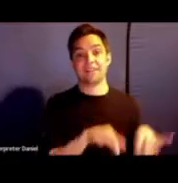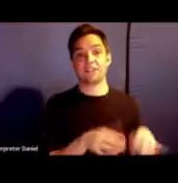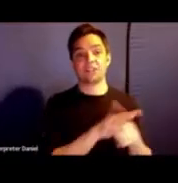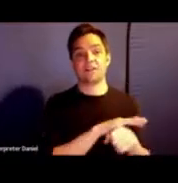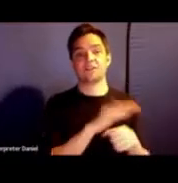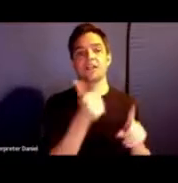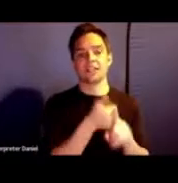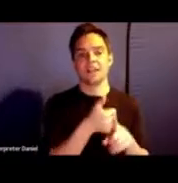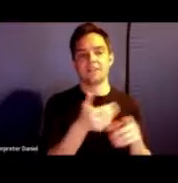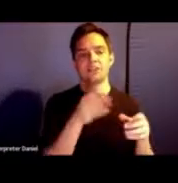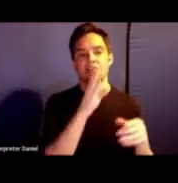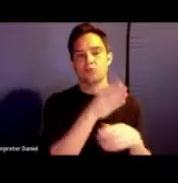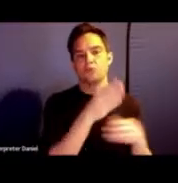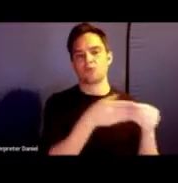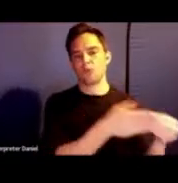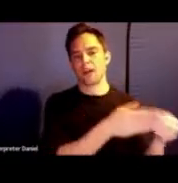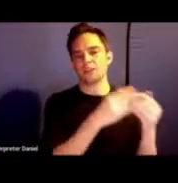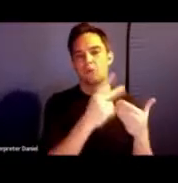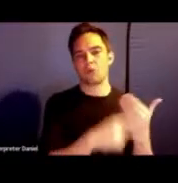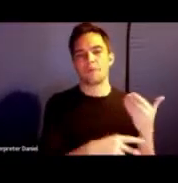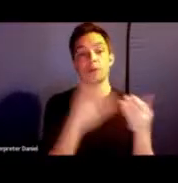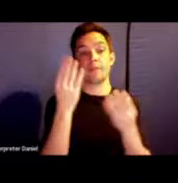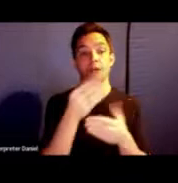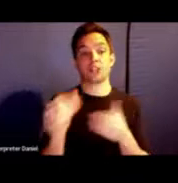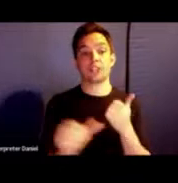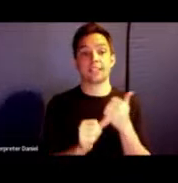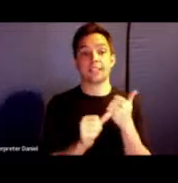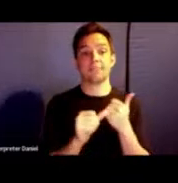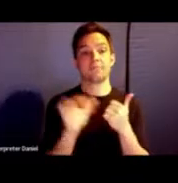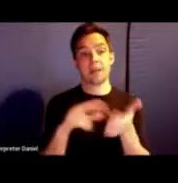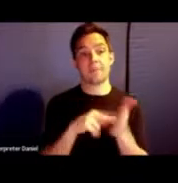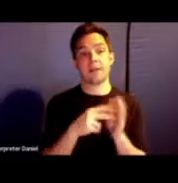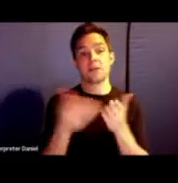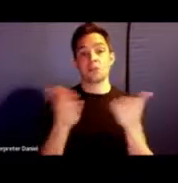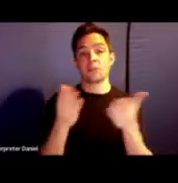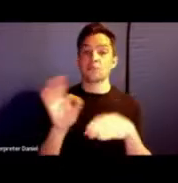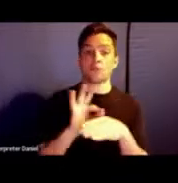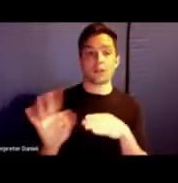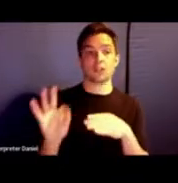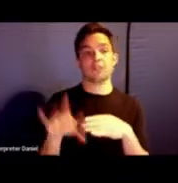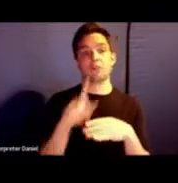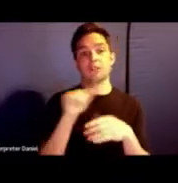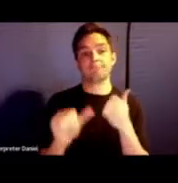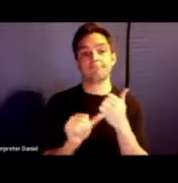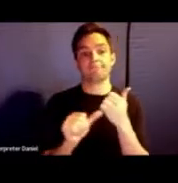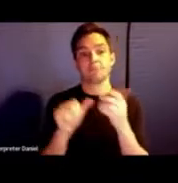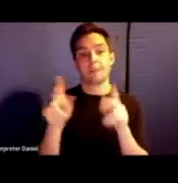programs. So information and assistance is a service or function that really assists the participant or participants,